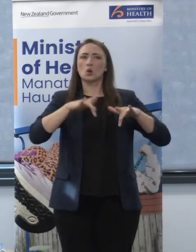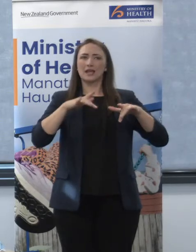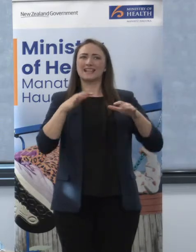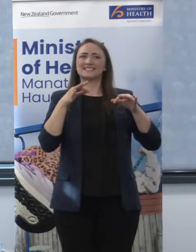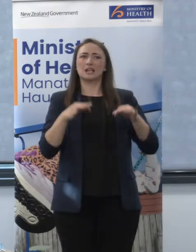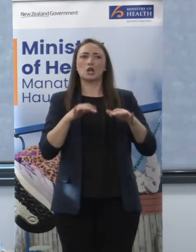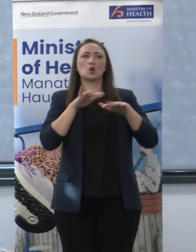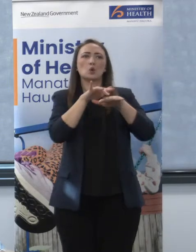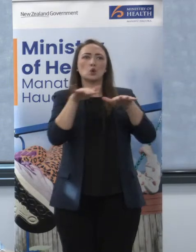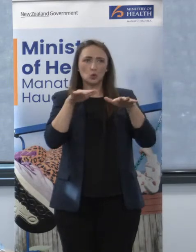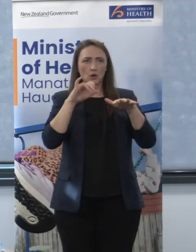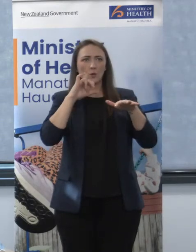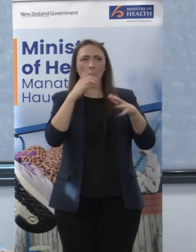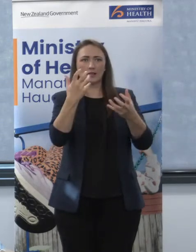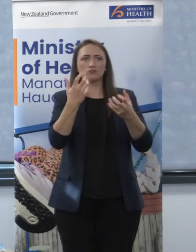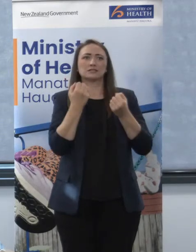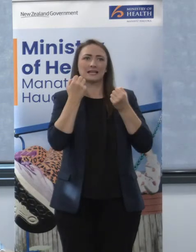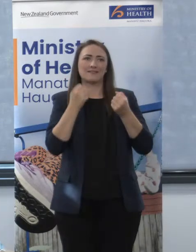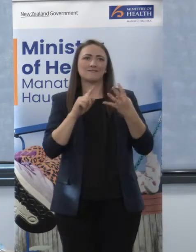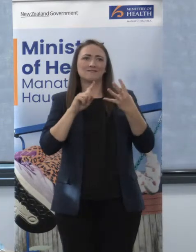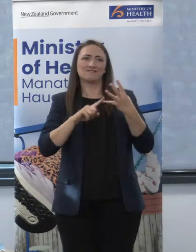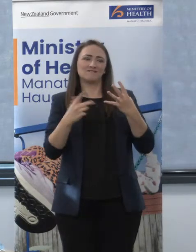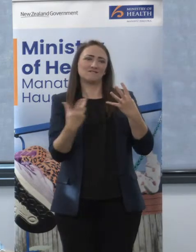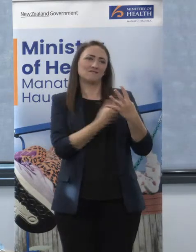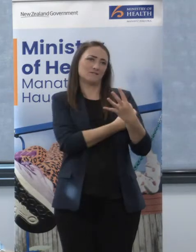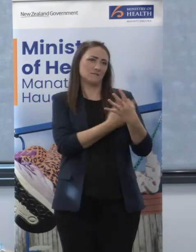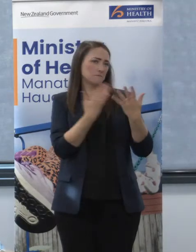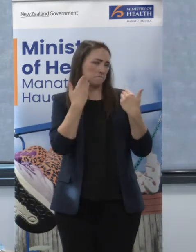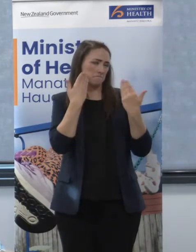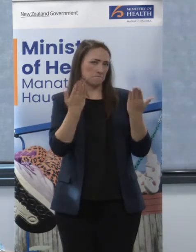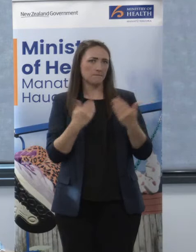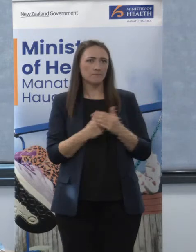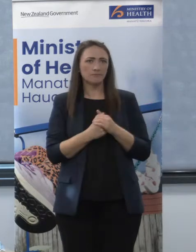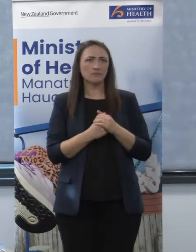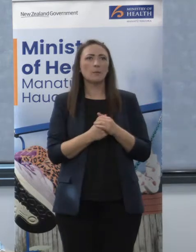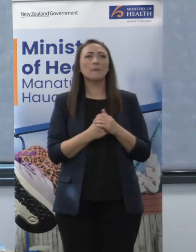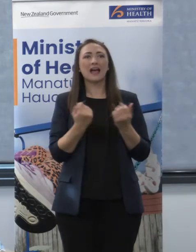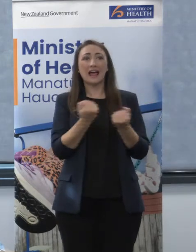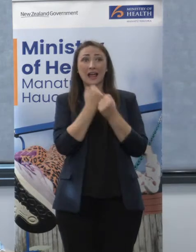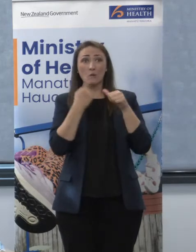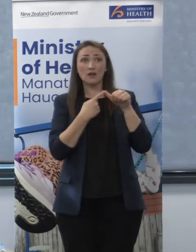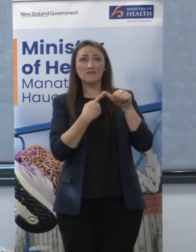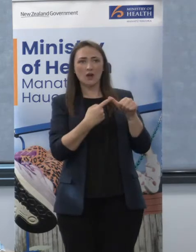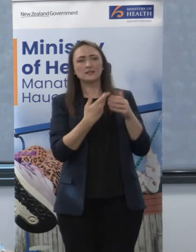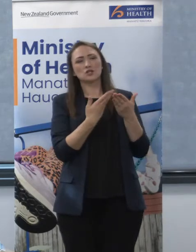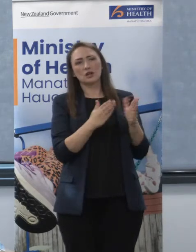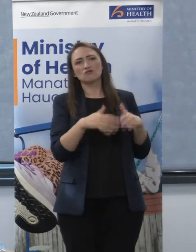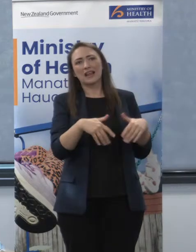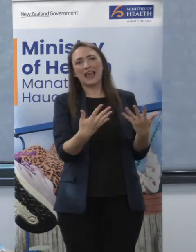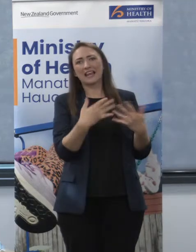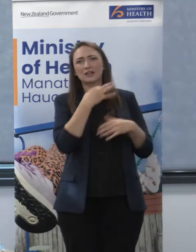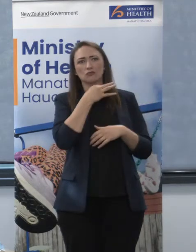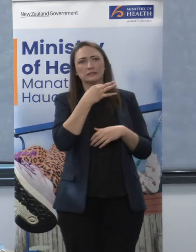category yet. But in general, our advice is to offer those who are